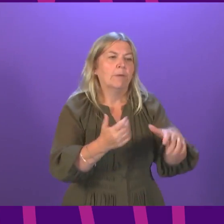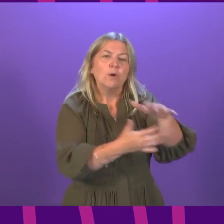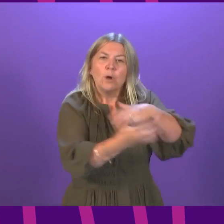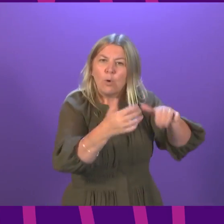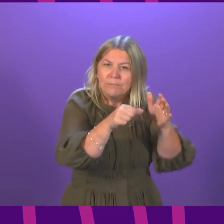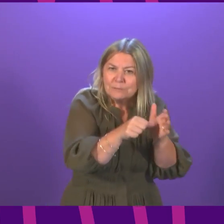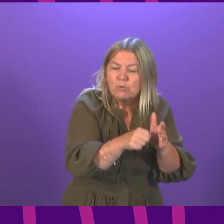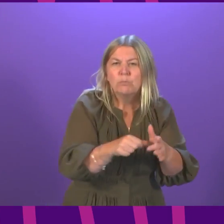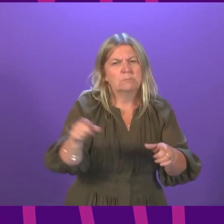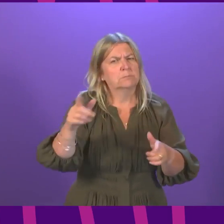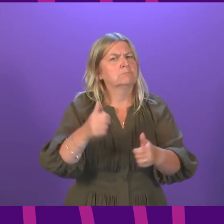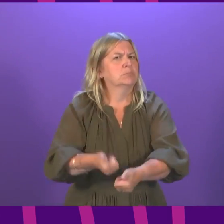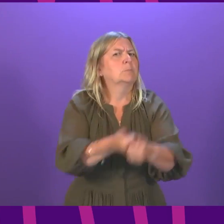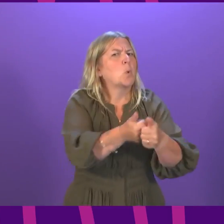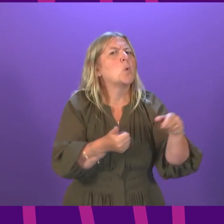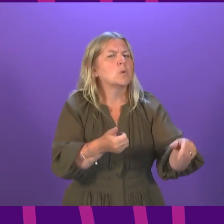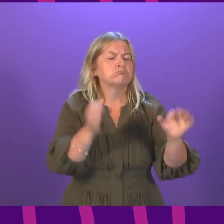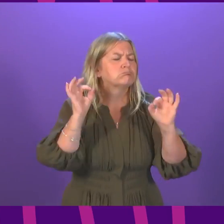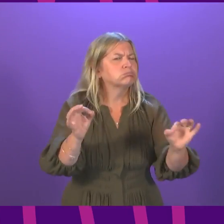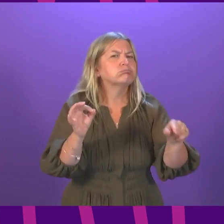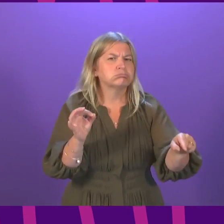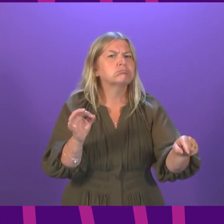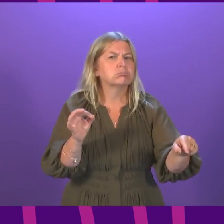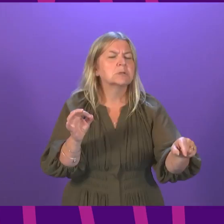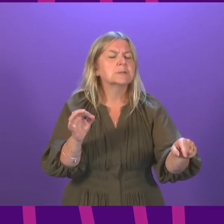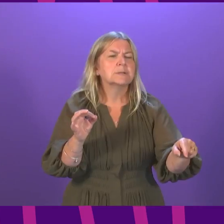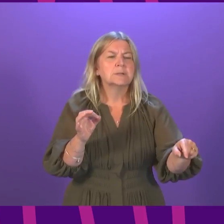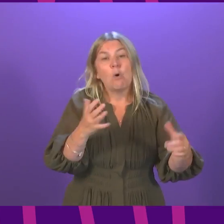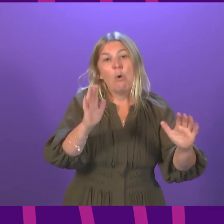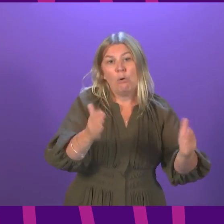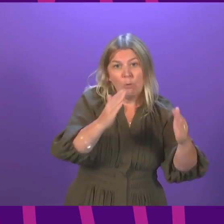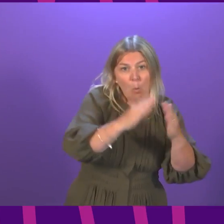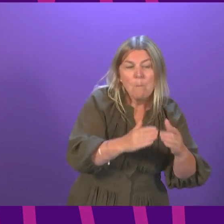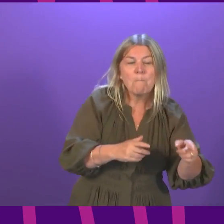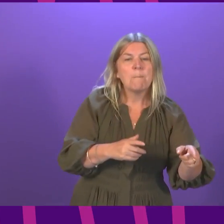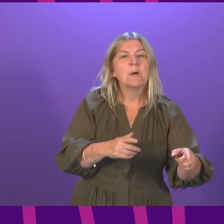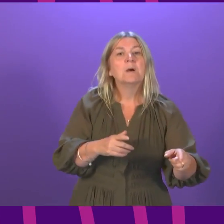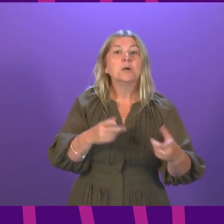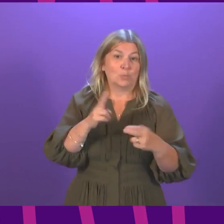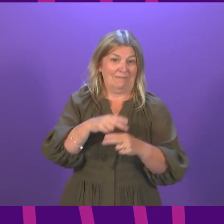issues but are experiencing homelessness. I can assure him that, if he writes to me